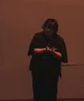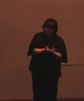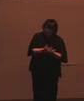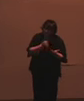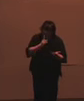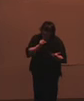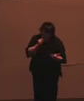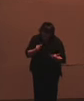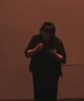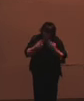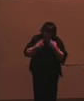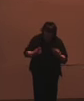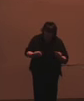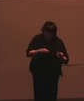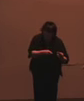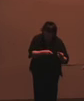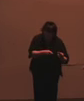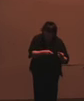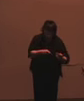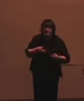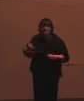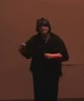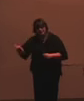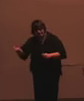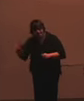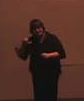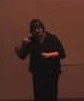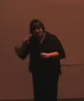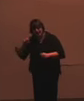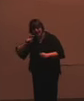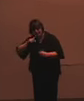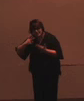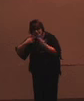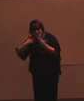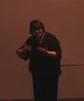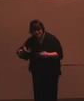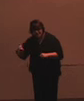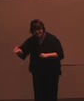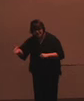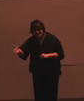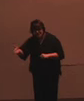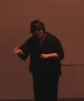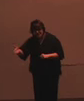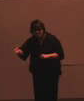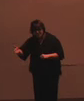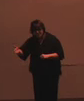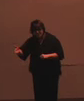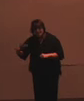The cave is more innocent. And then if you are in the cave, then you